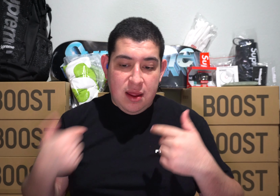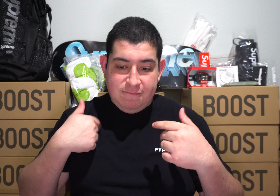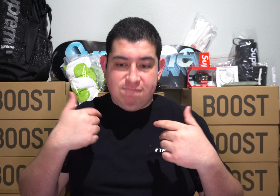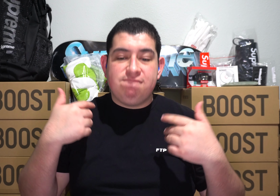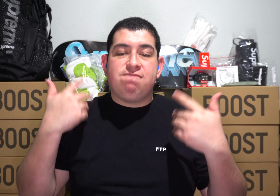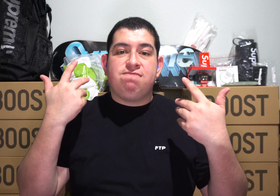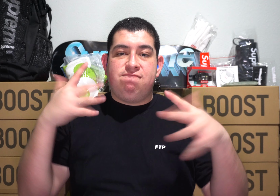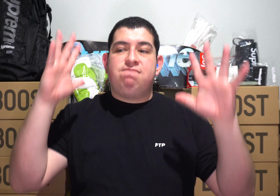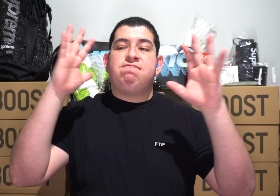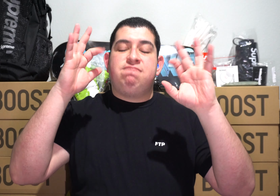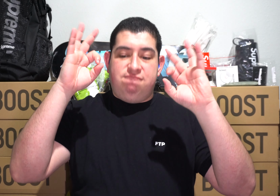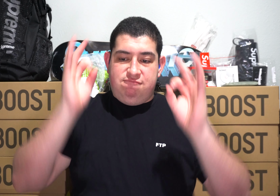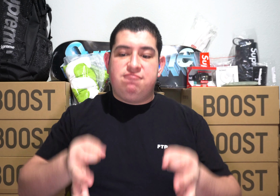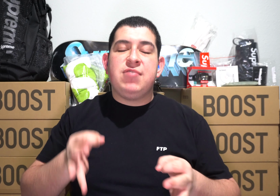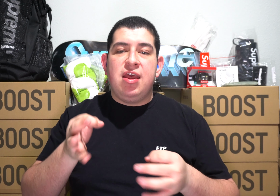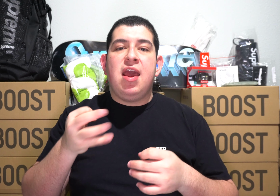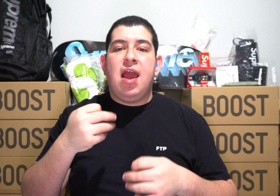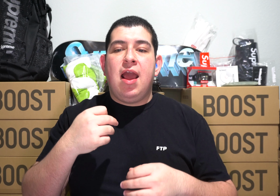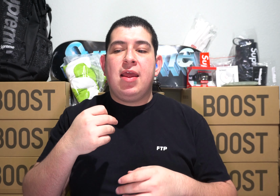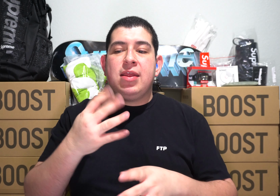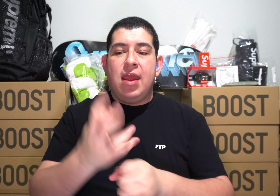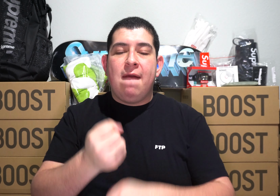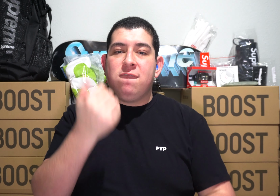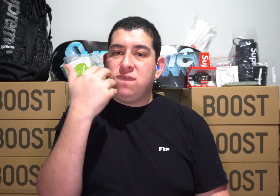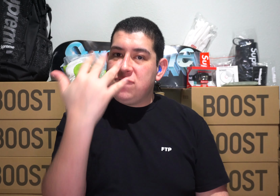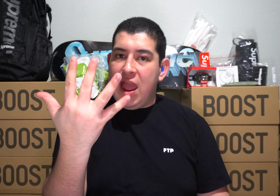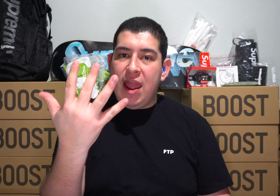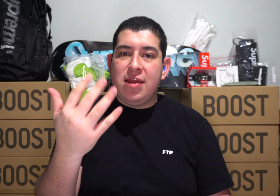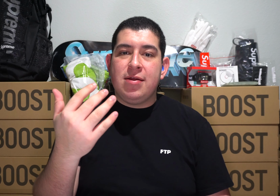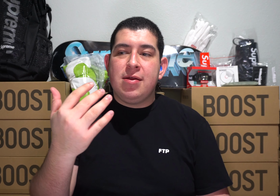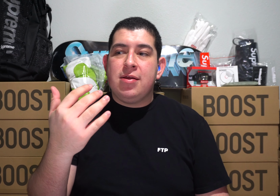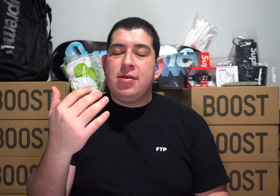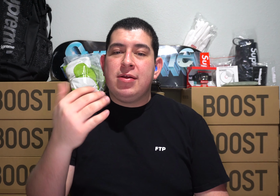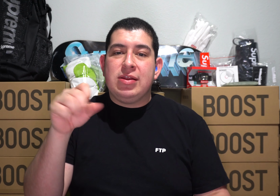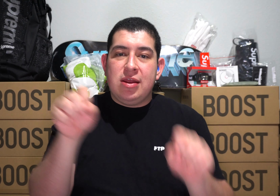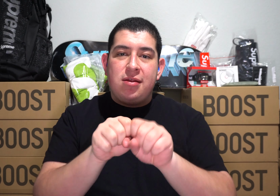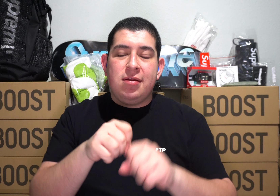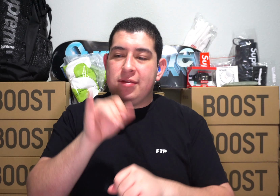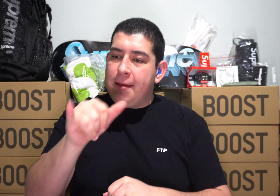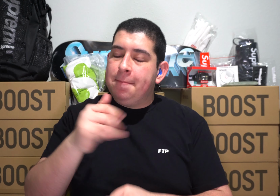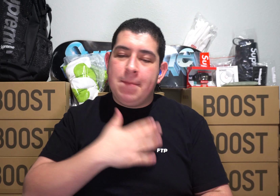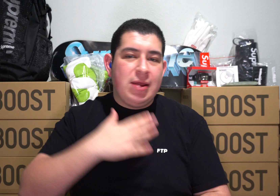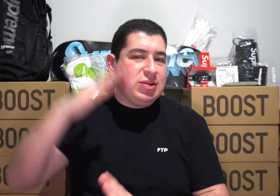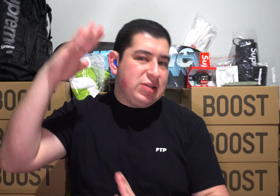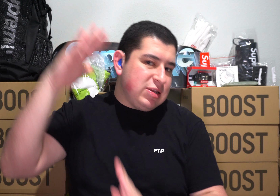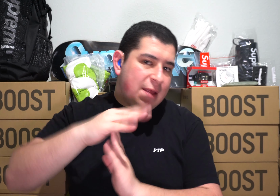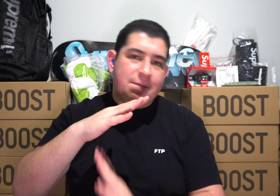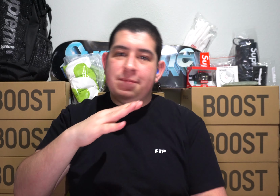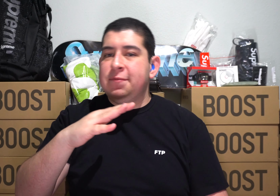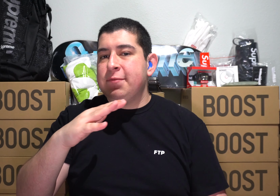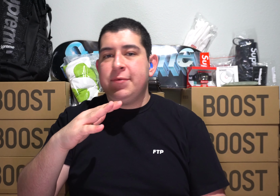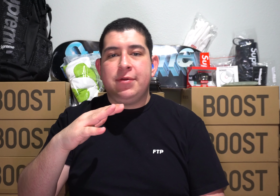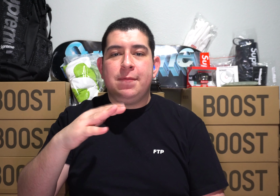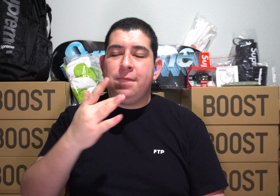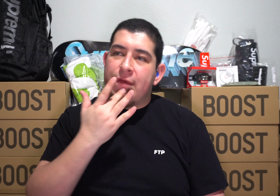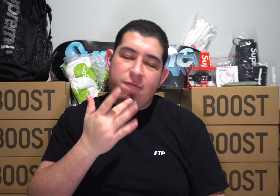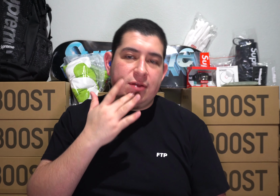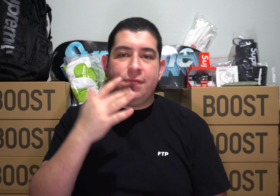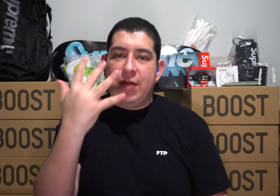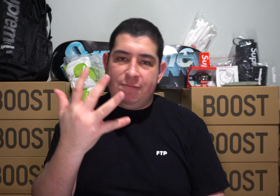I have decided that I picked 5 sneakers. They are my top 5 favorties.